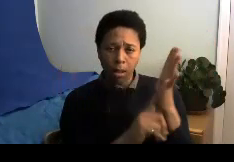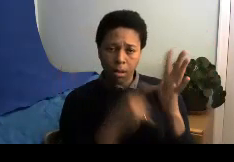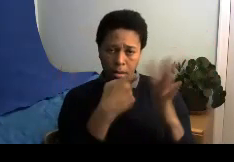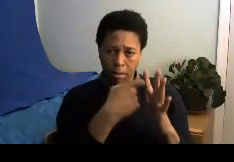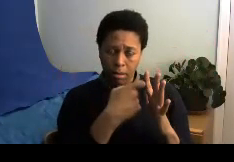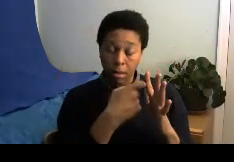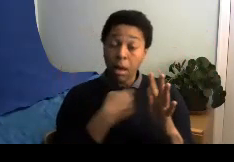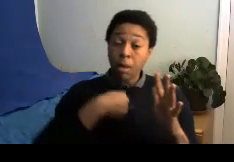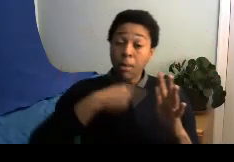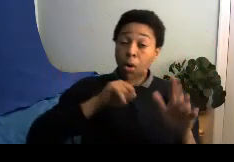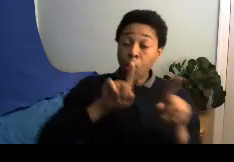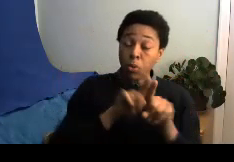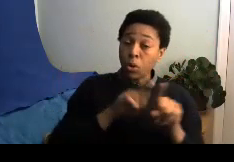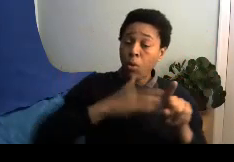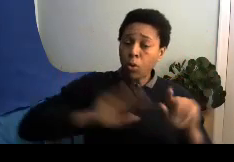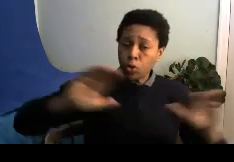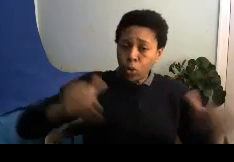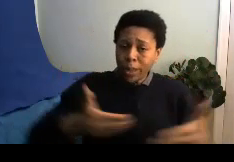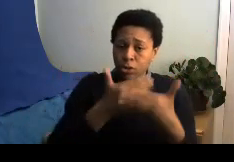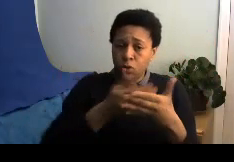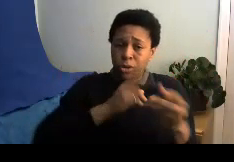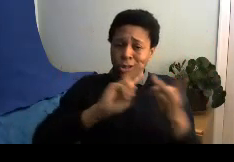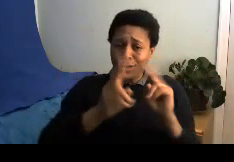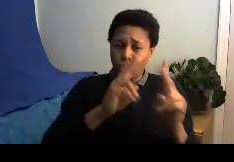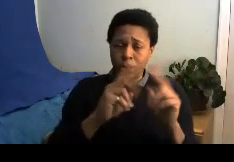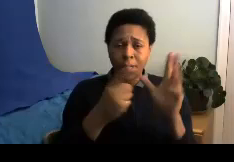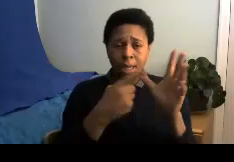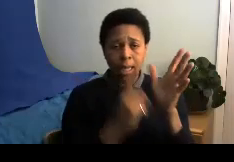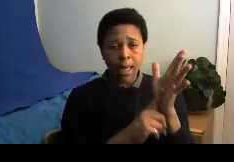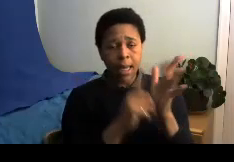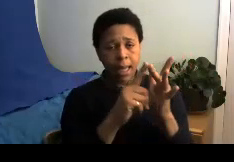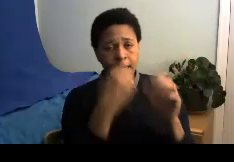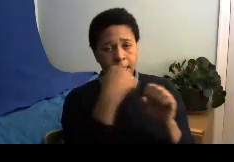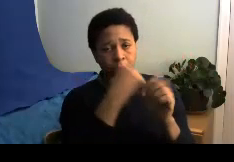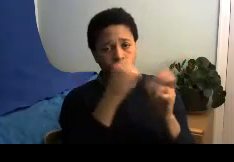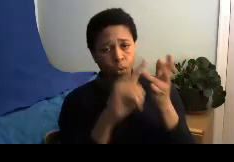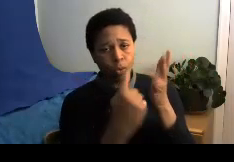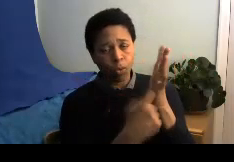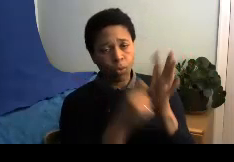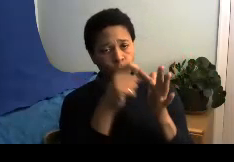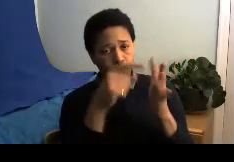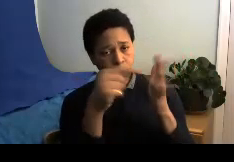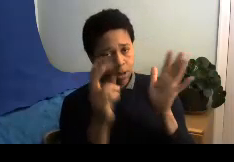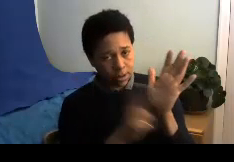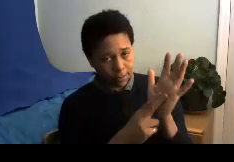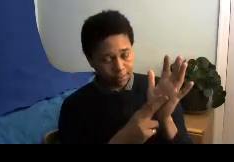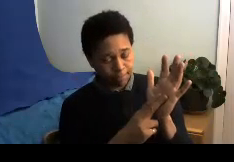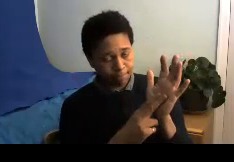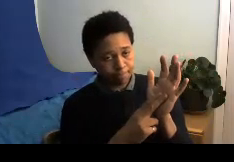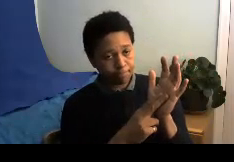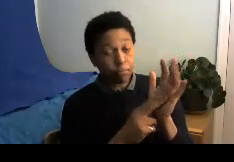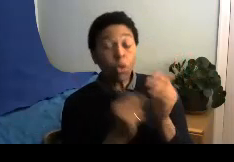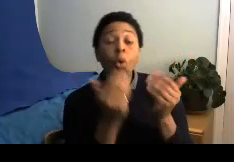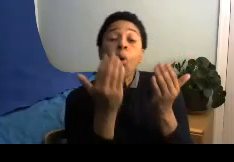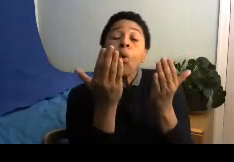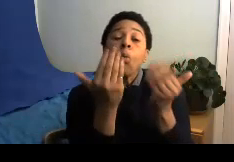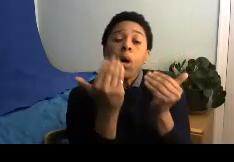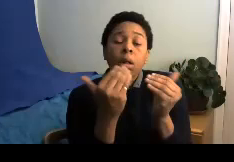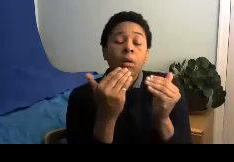our BSL interpreter. So welcome, both to Paul and Ali, to